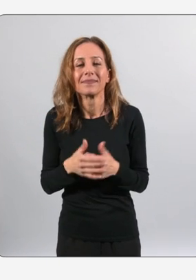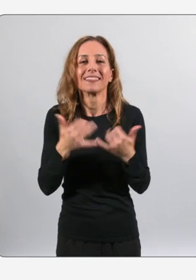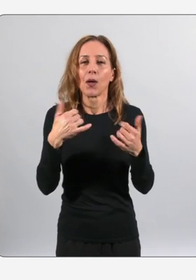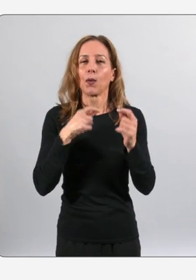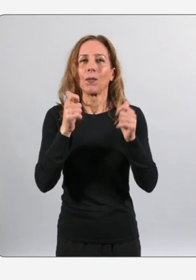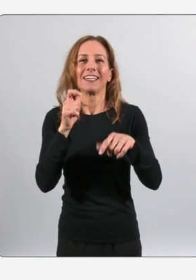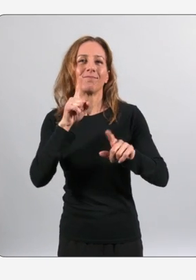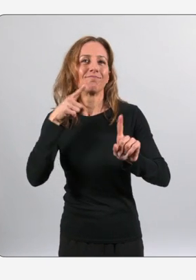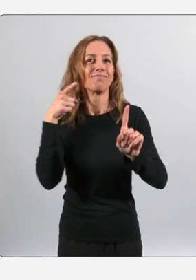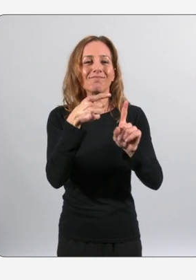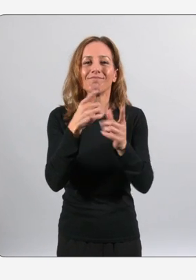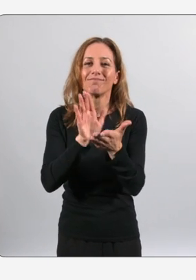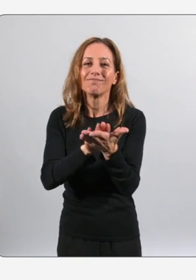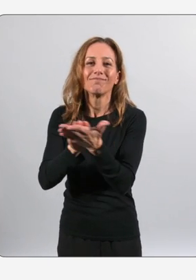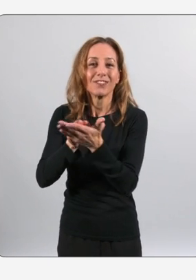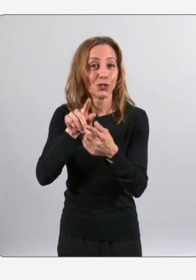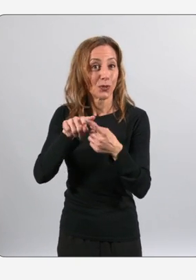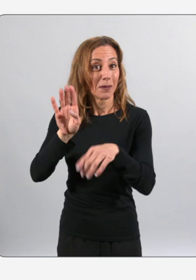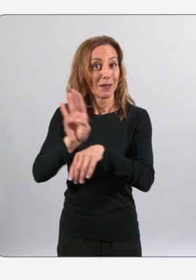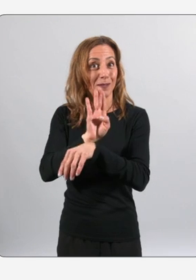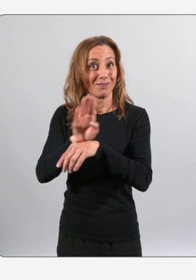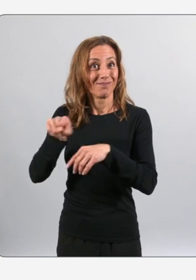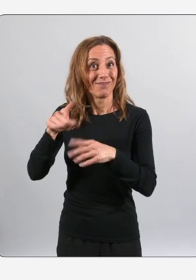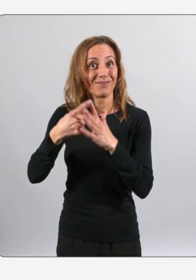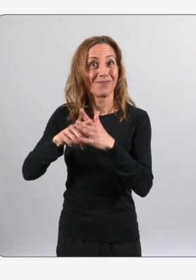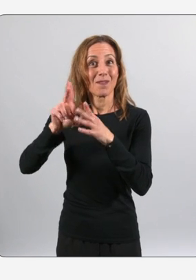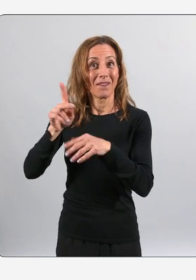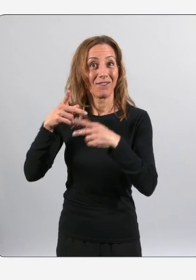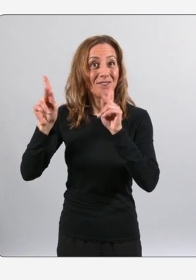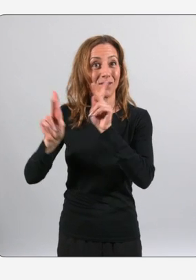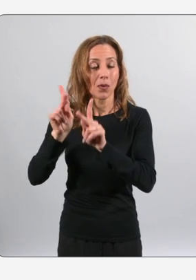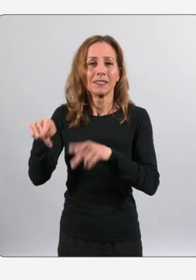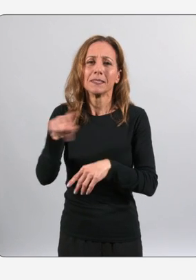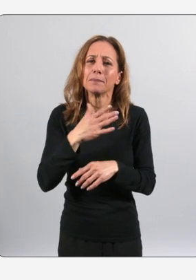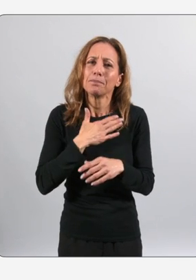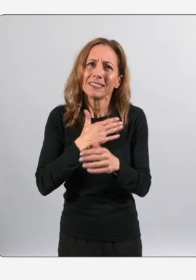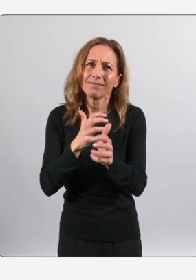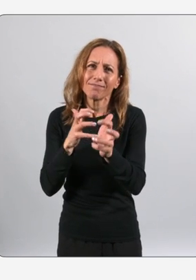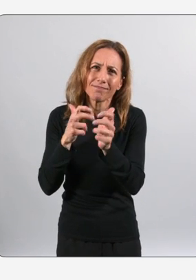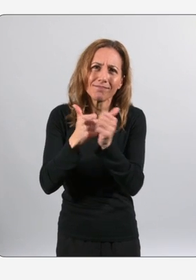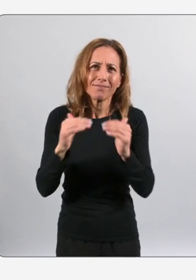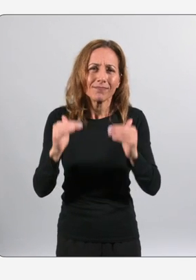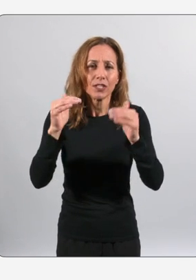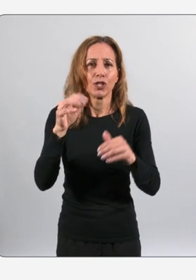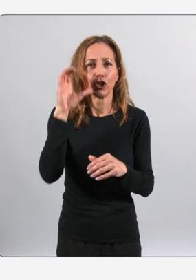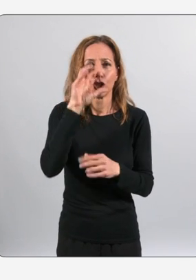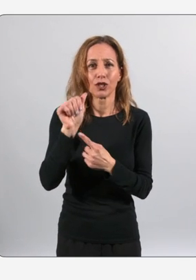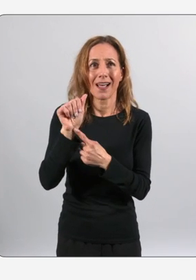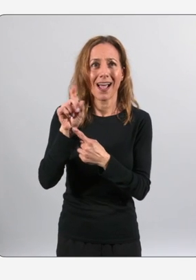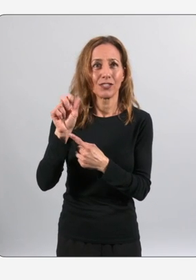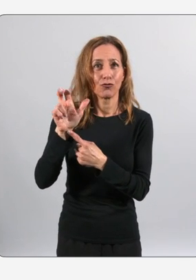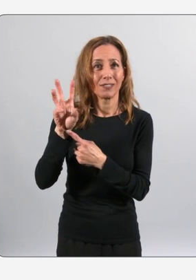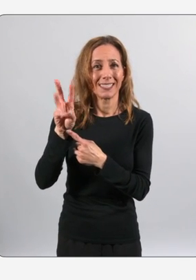Please upgrade to the new Search Ads 360 because this really maximizes performance across all your